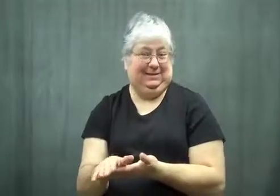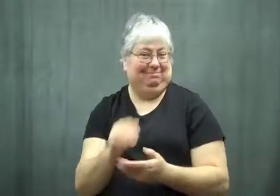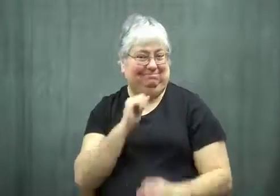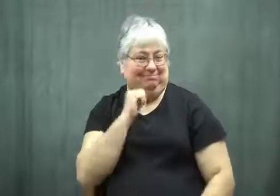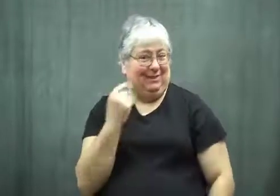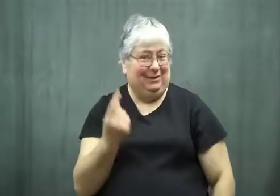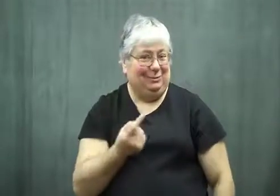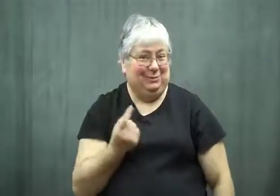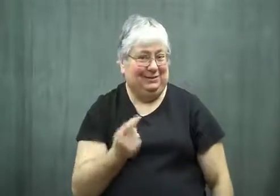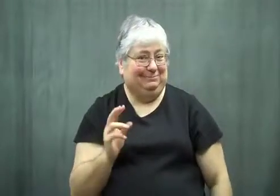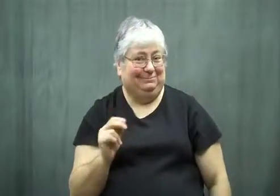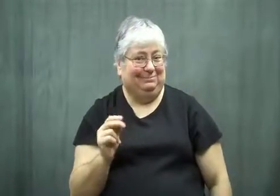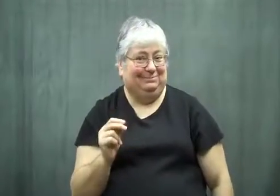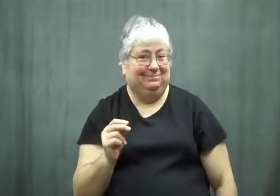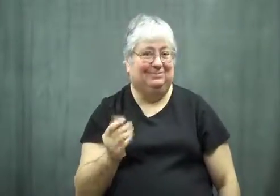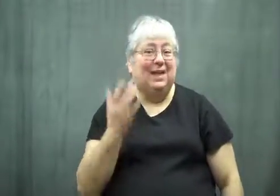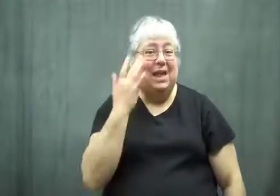That table isn't always clean.